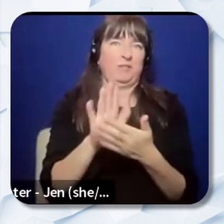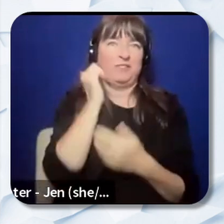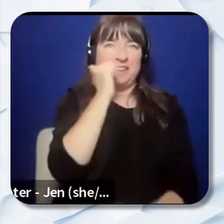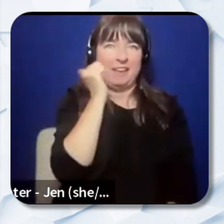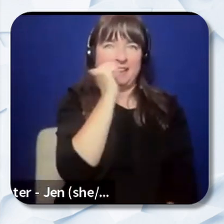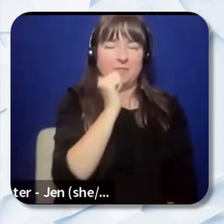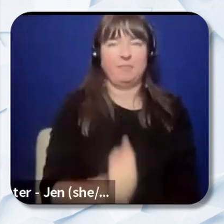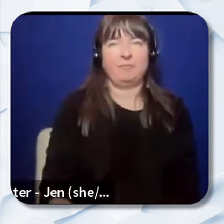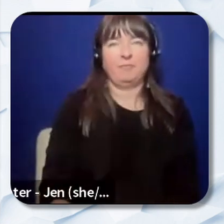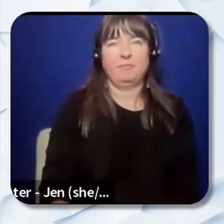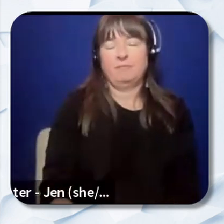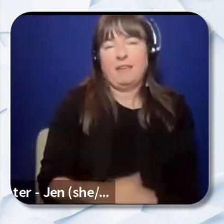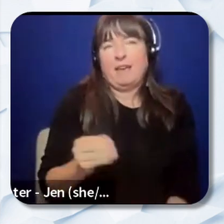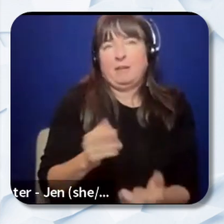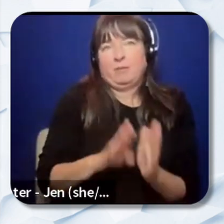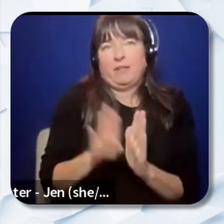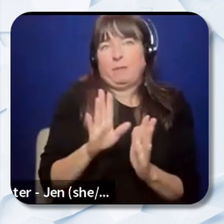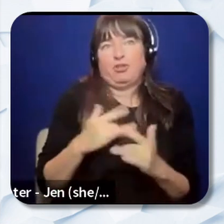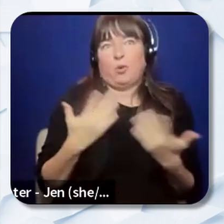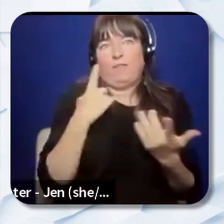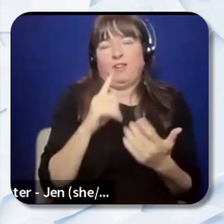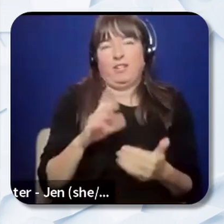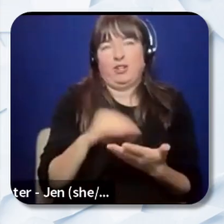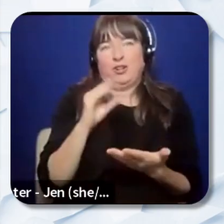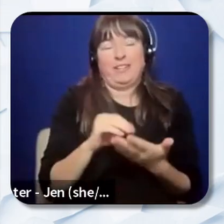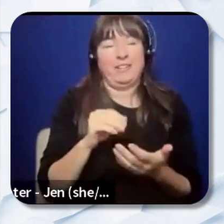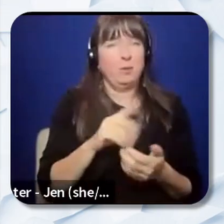just comes a joy for learning. And wouldn't it be amazing if we sent every child to kindergarten